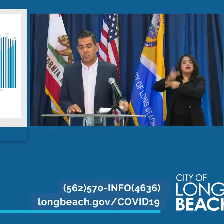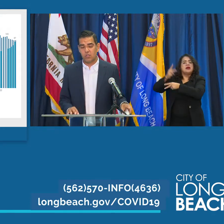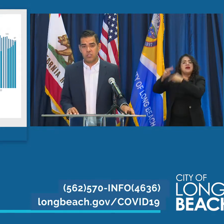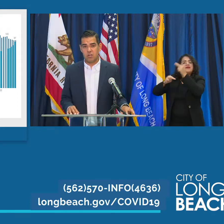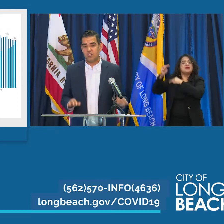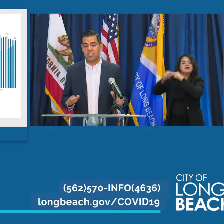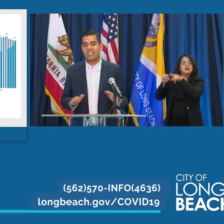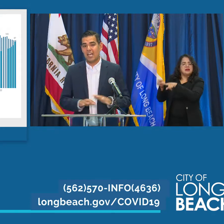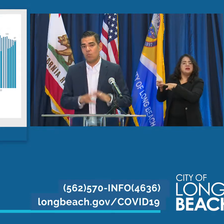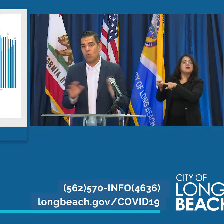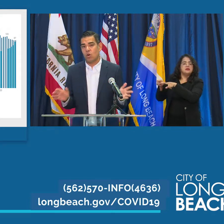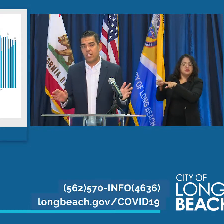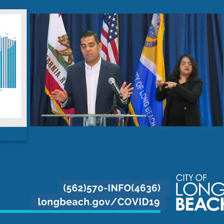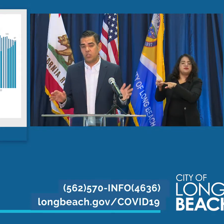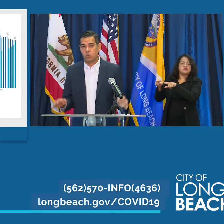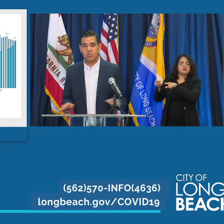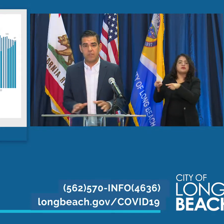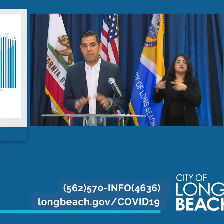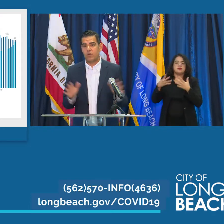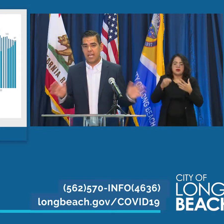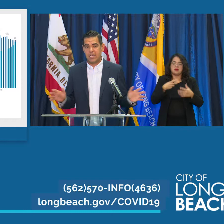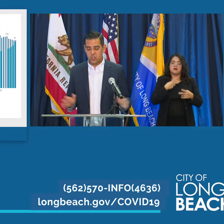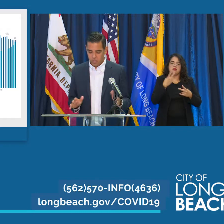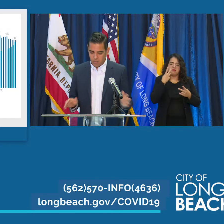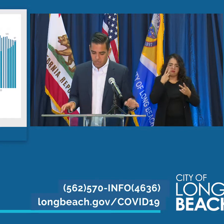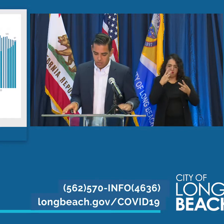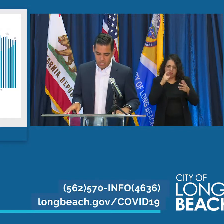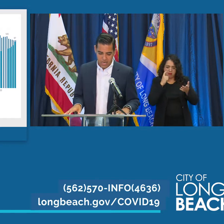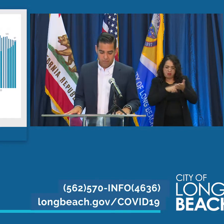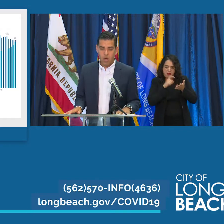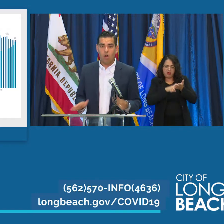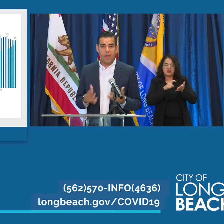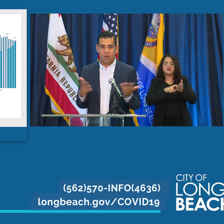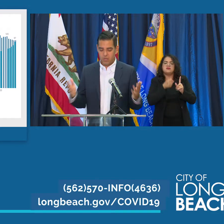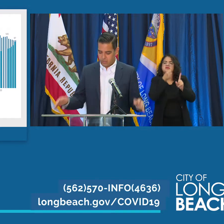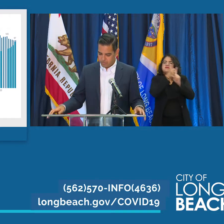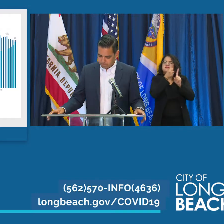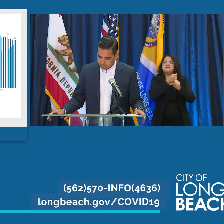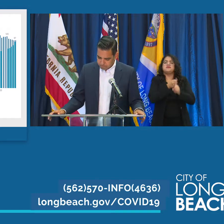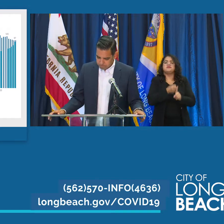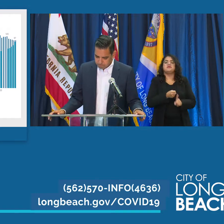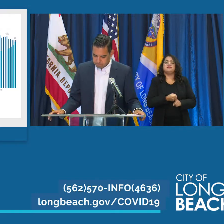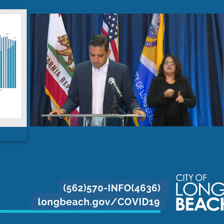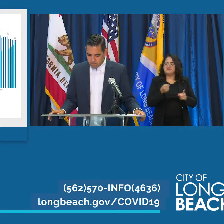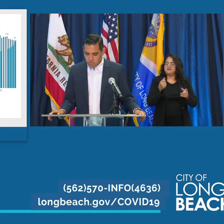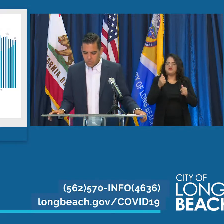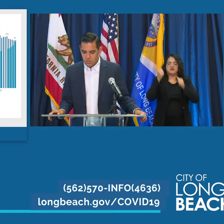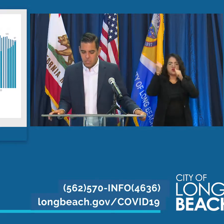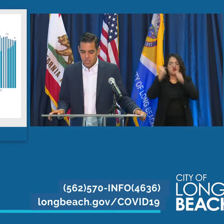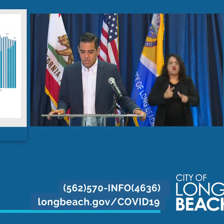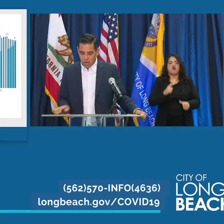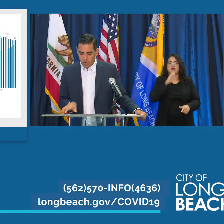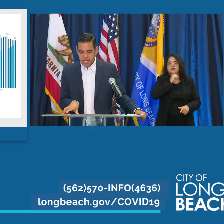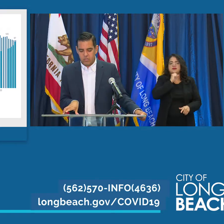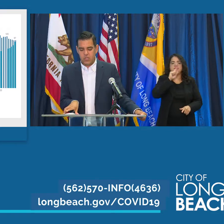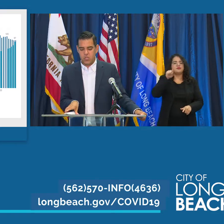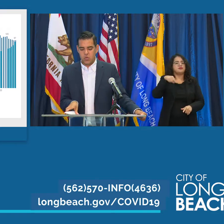closely and are seeing now more individuals of every age, and of all backgrounds. I want to now show you